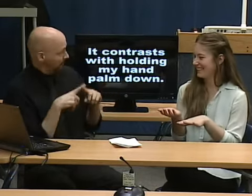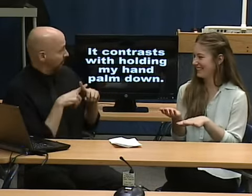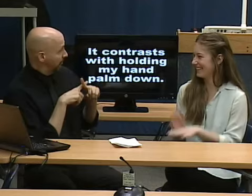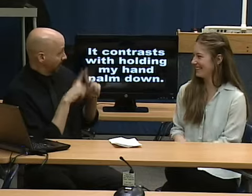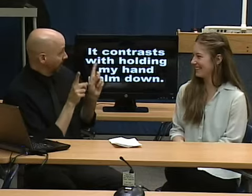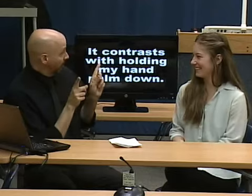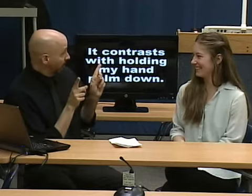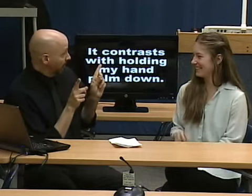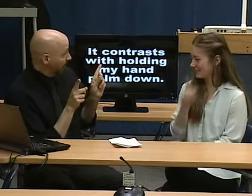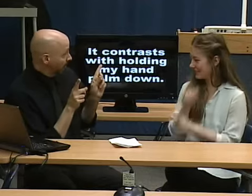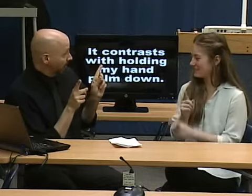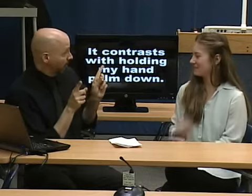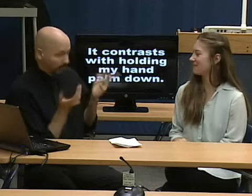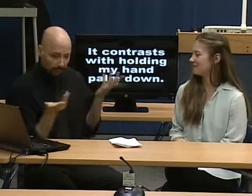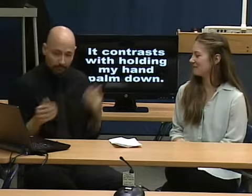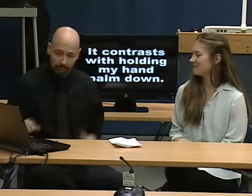They're different? Right.